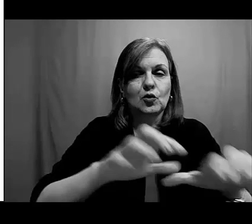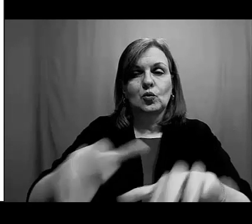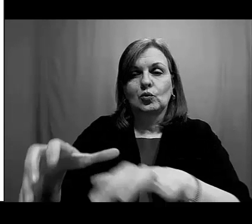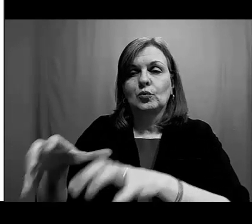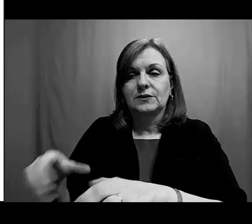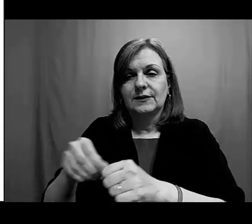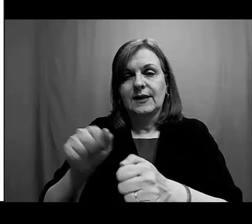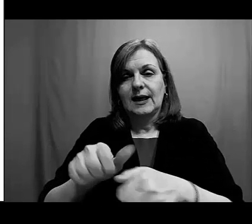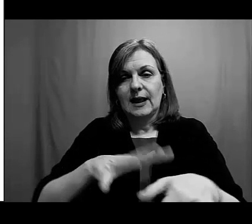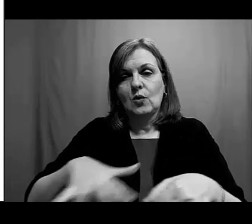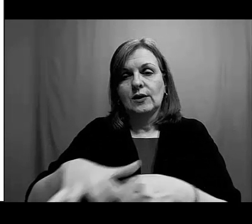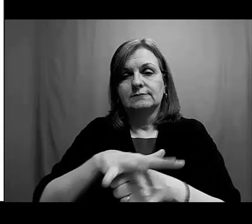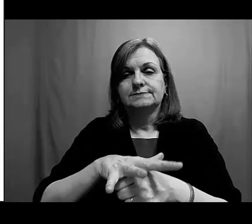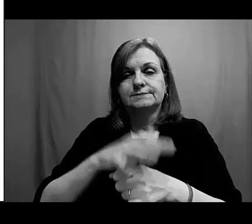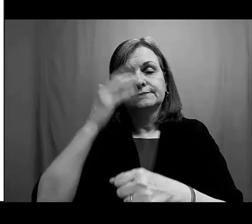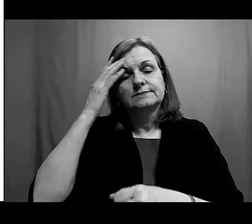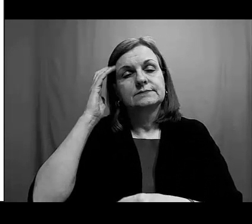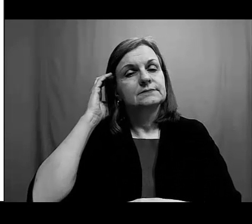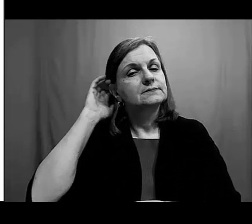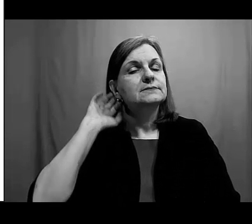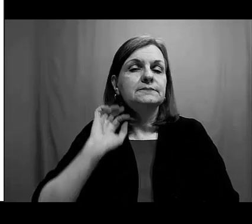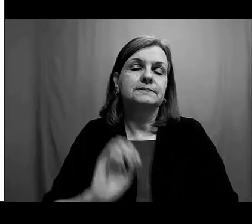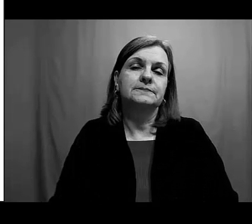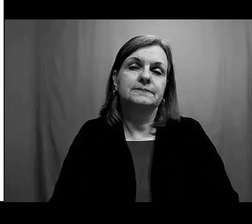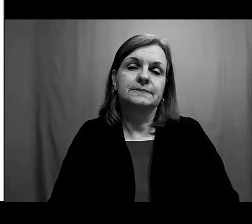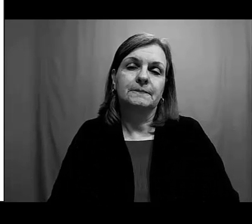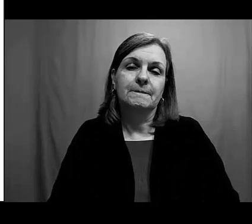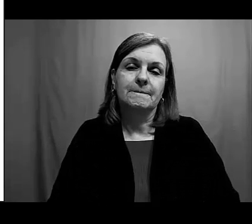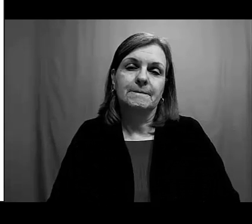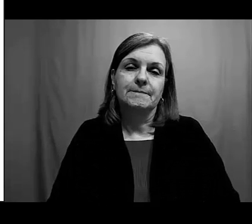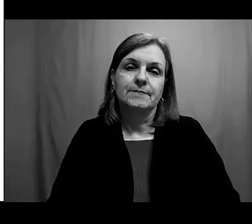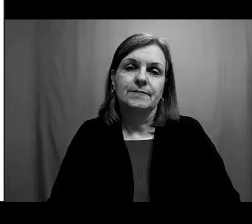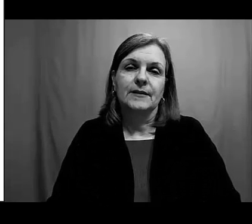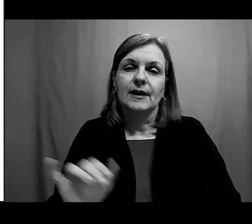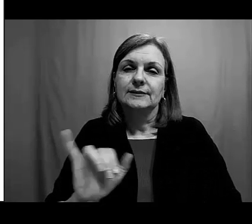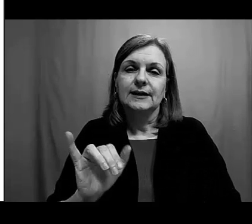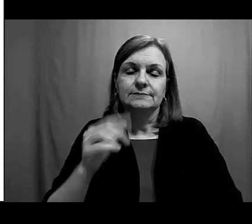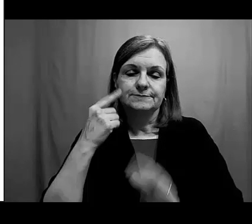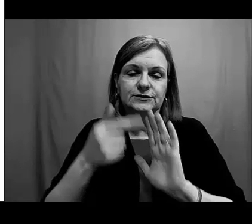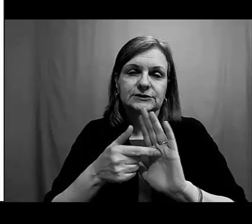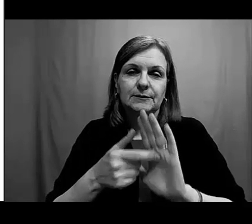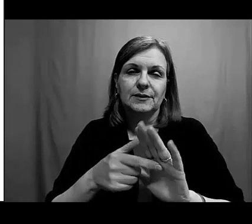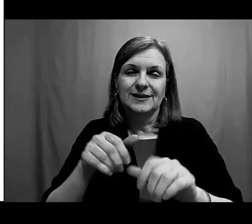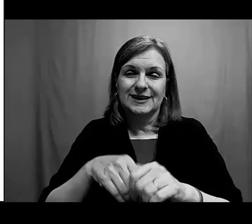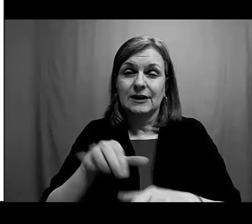area and so things very basic like the Kissimmee River